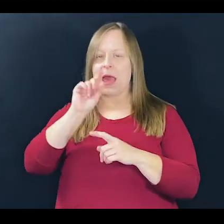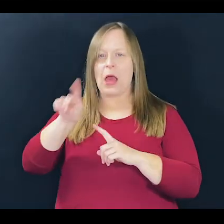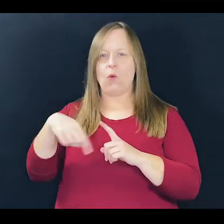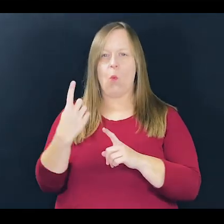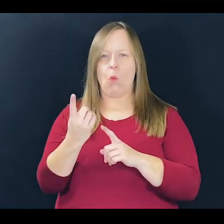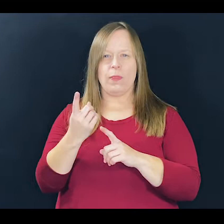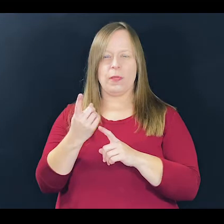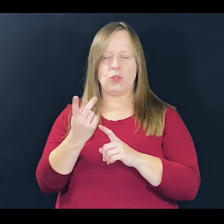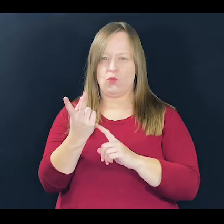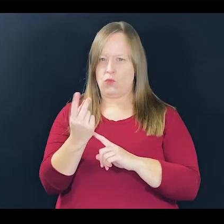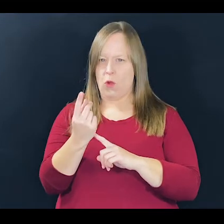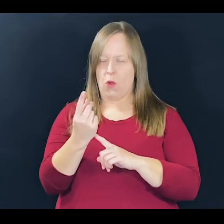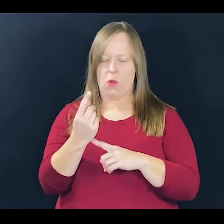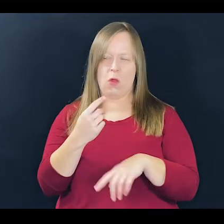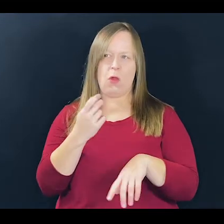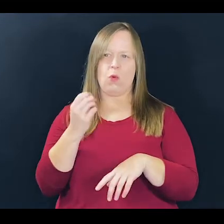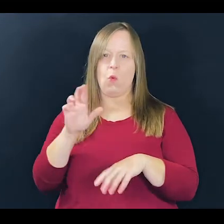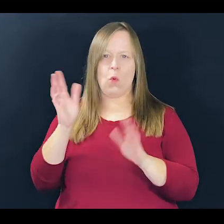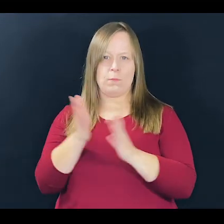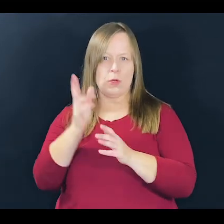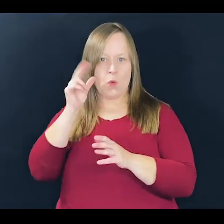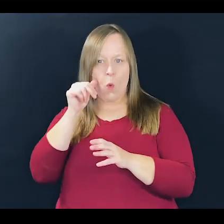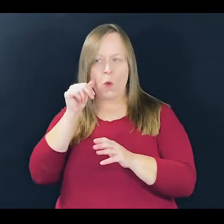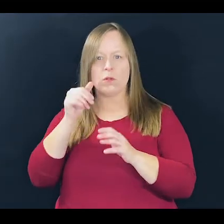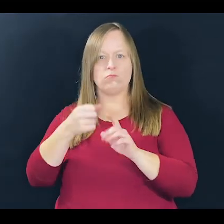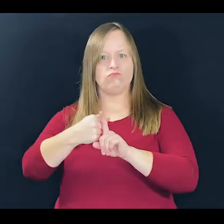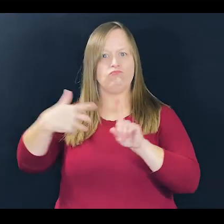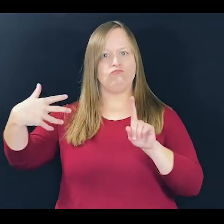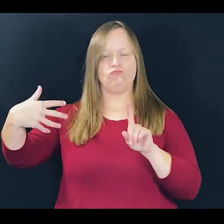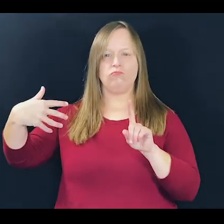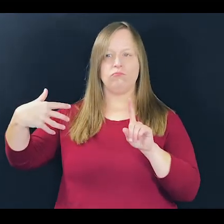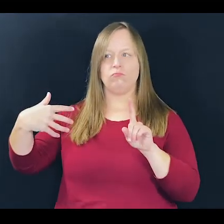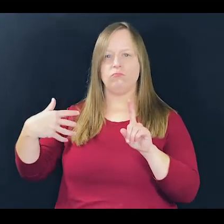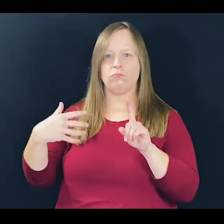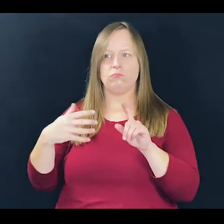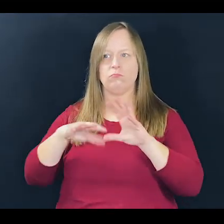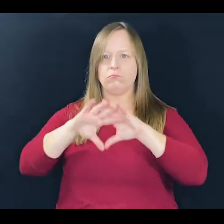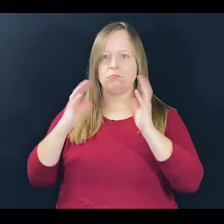just have to be a dog or a miniature horse it's expansive, it actually can be